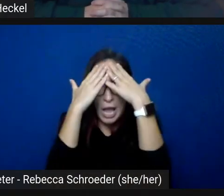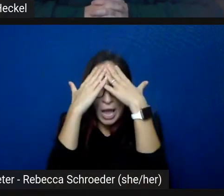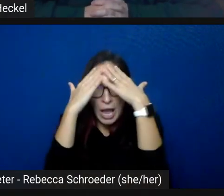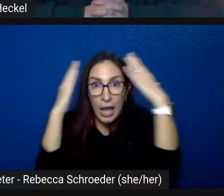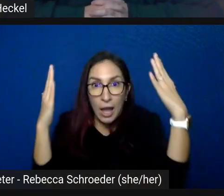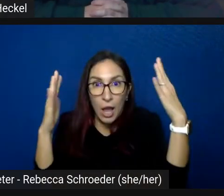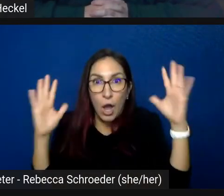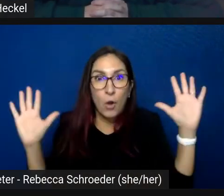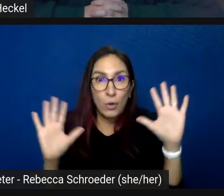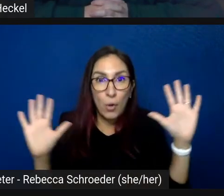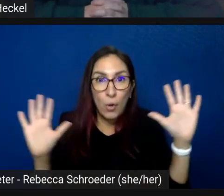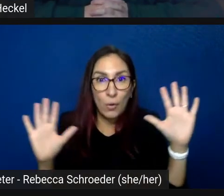Look what they're doing now."